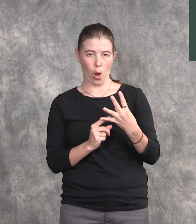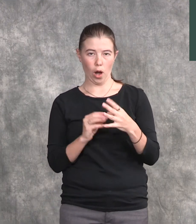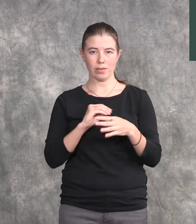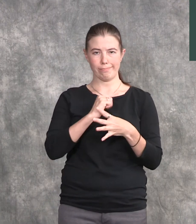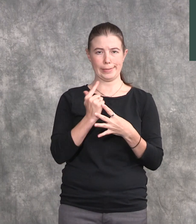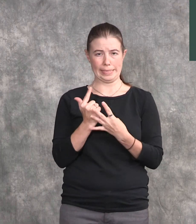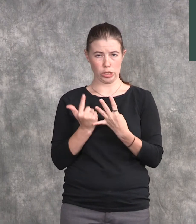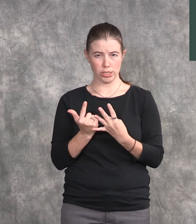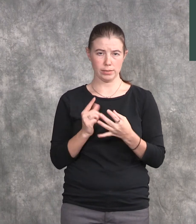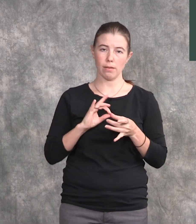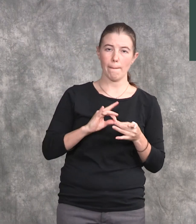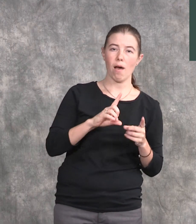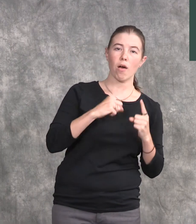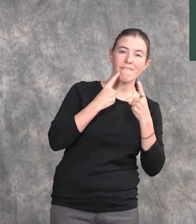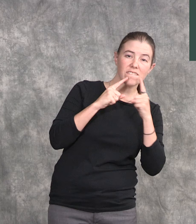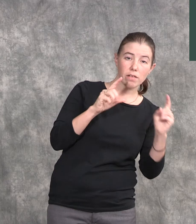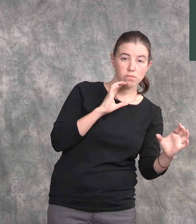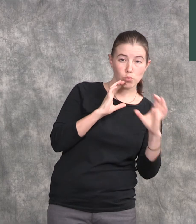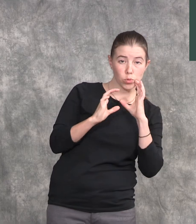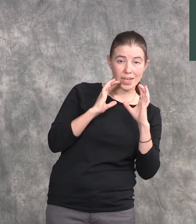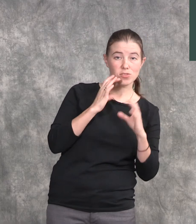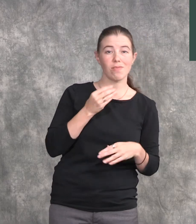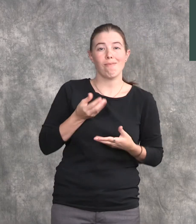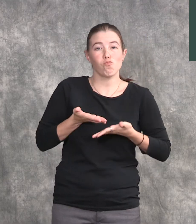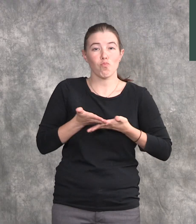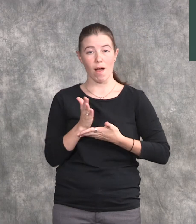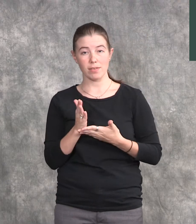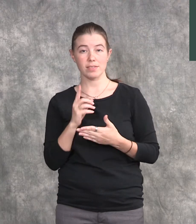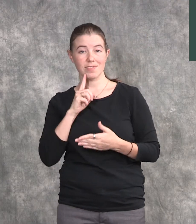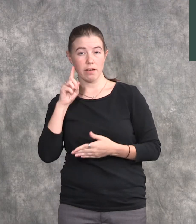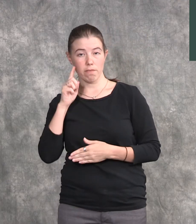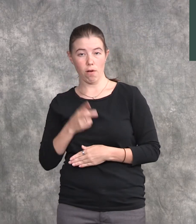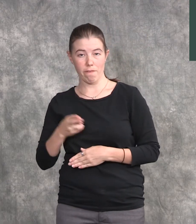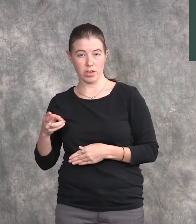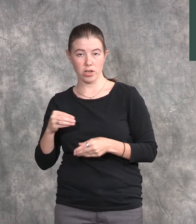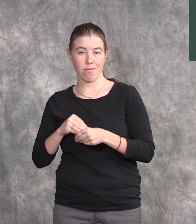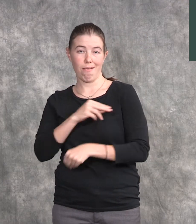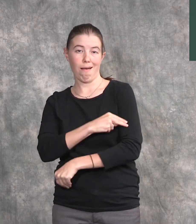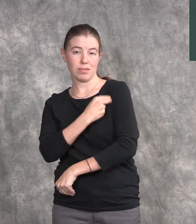is the fourth in the series related to effective communication and rights of deaf and hard